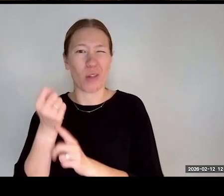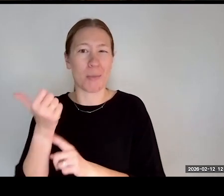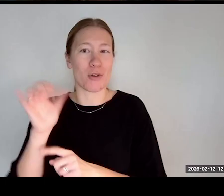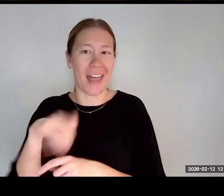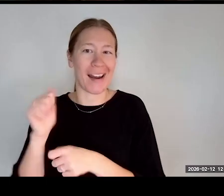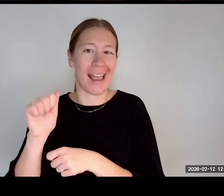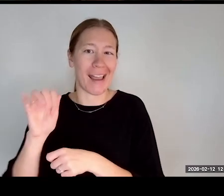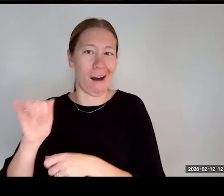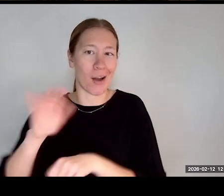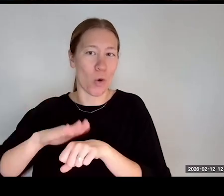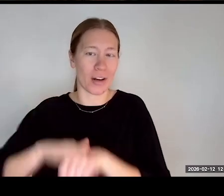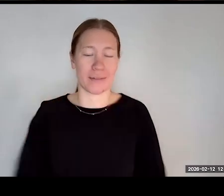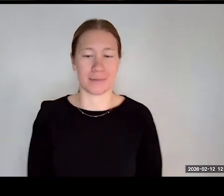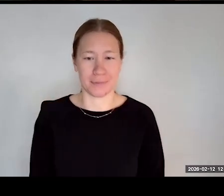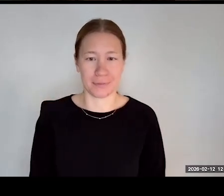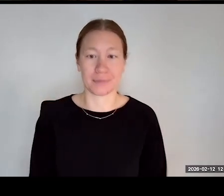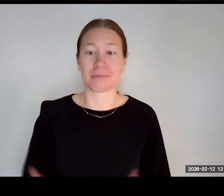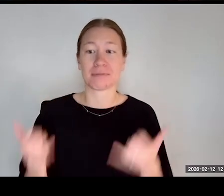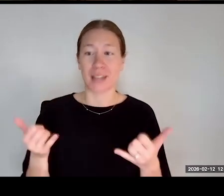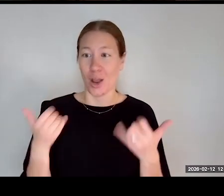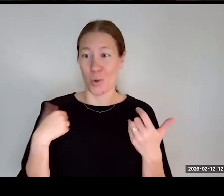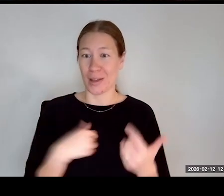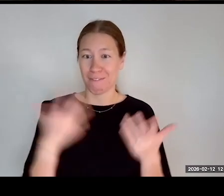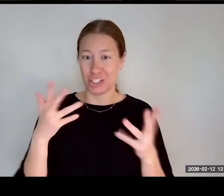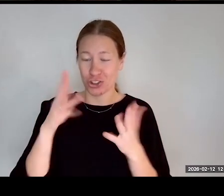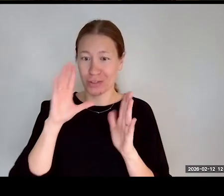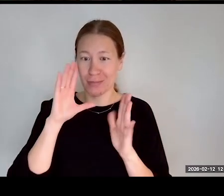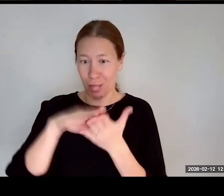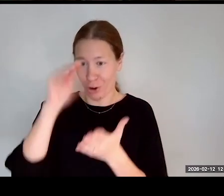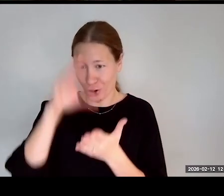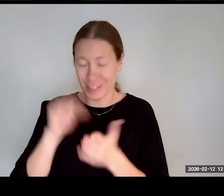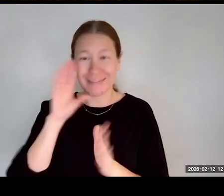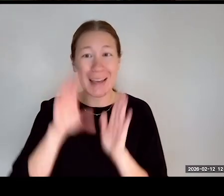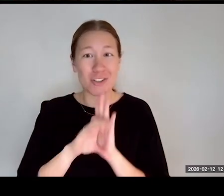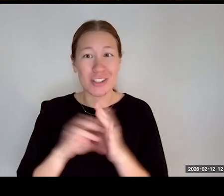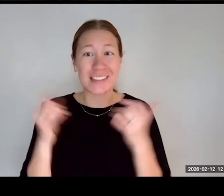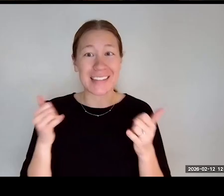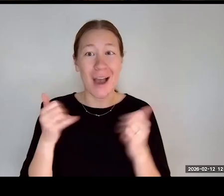So we've learned how to work on our images. Next, we have our table on page two.